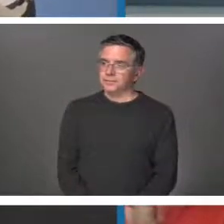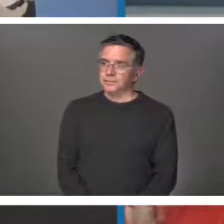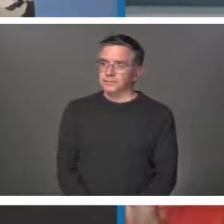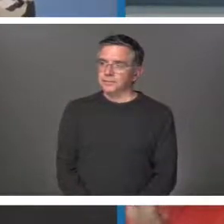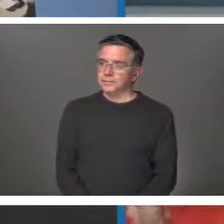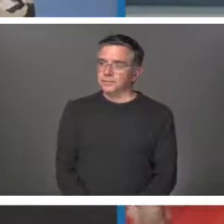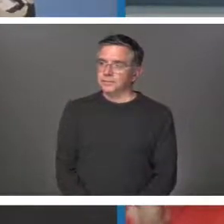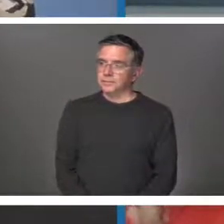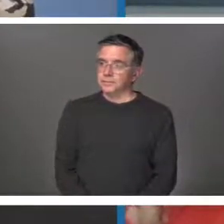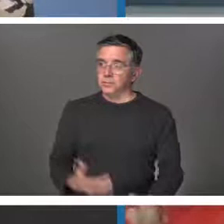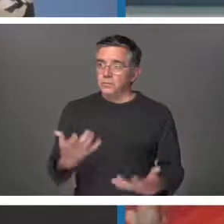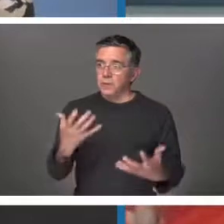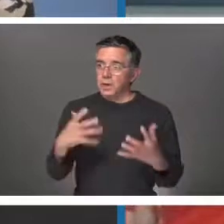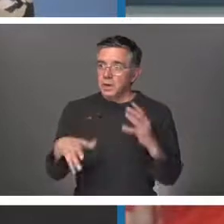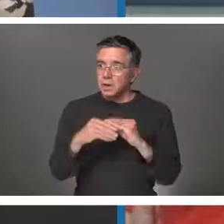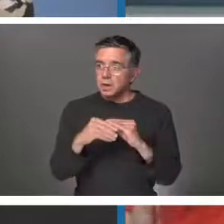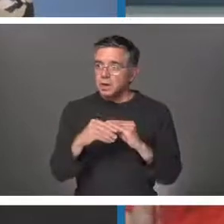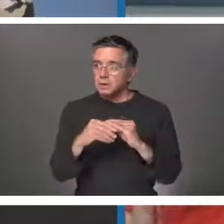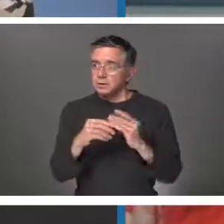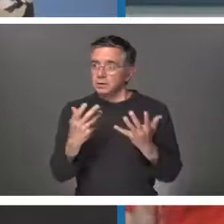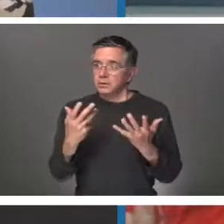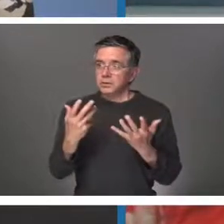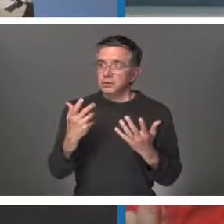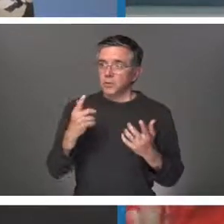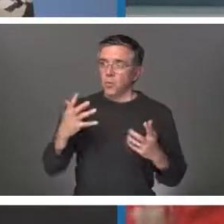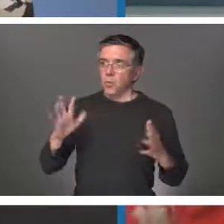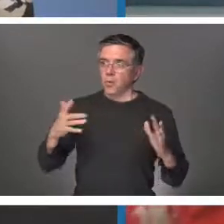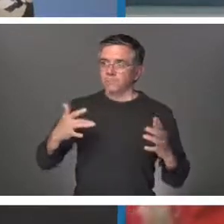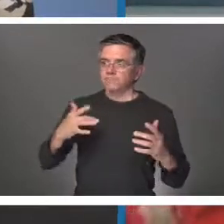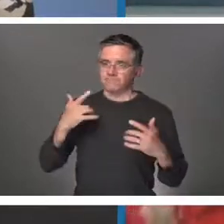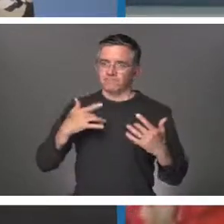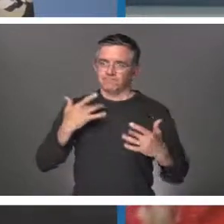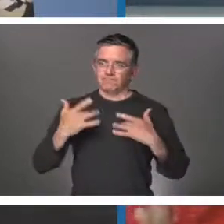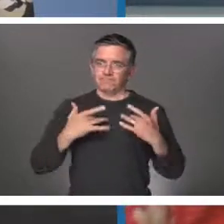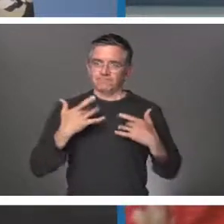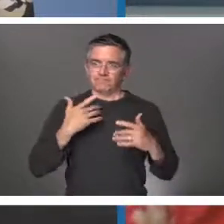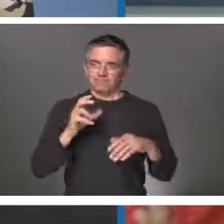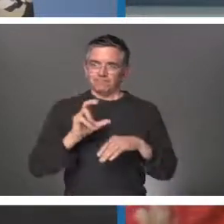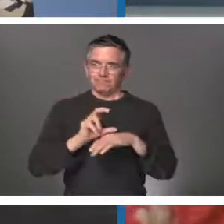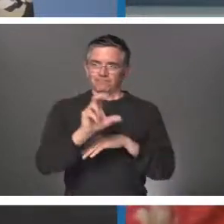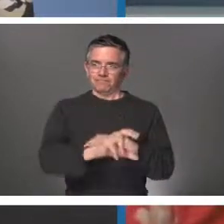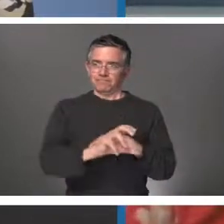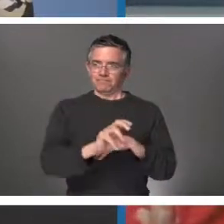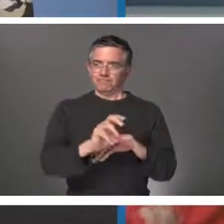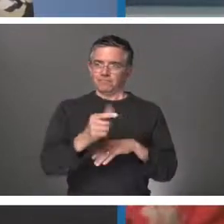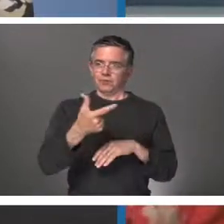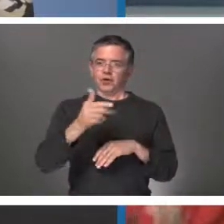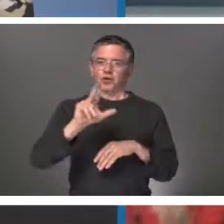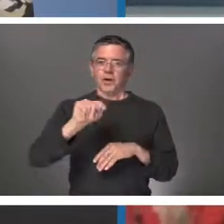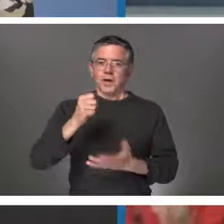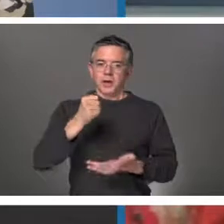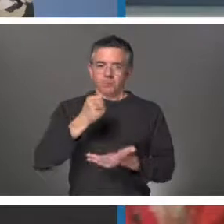we're really excited that we just got a grant to bring on four vaccine outreach specialists that are gonna be working